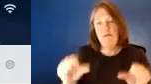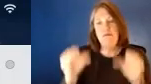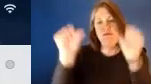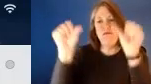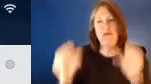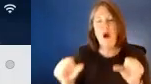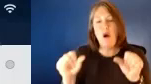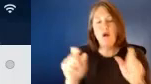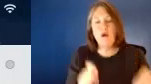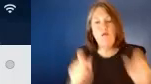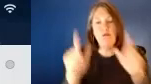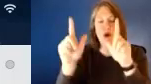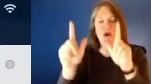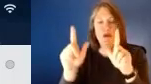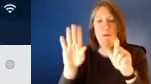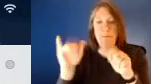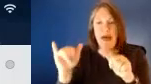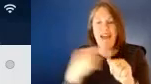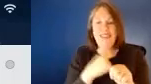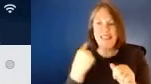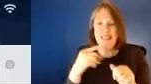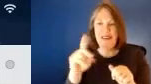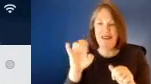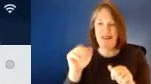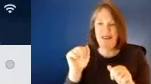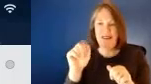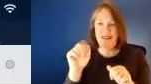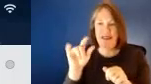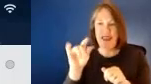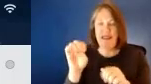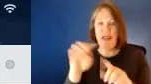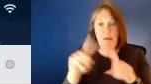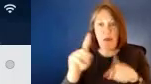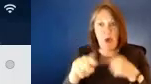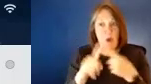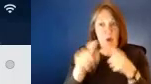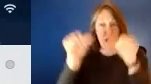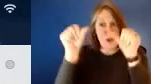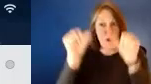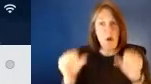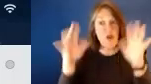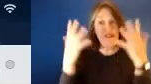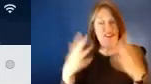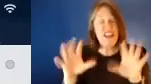by the deadline, however, once posted, you can continue to edit it.